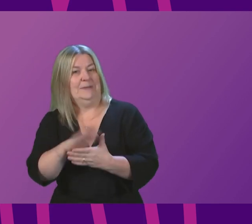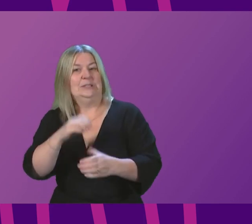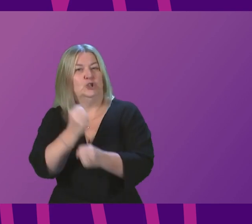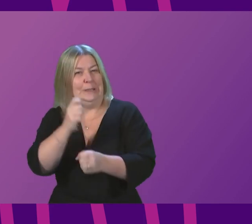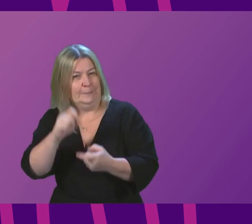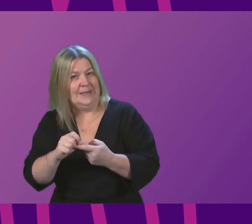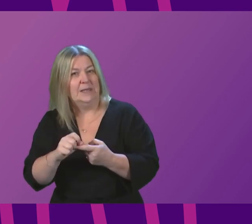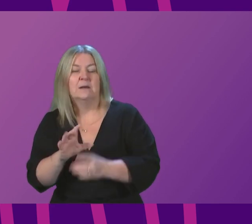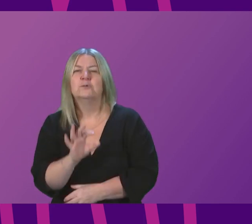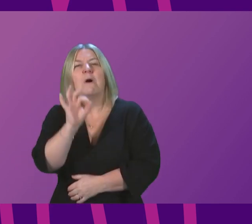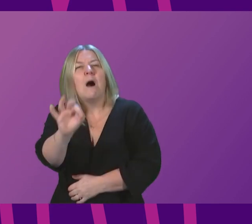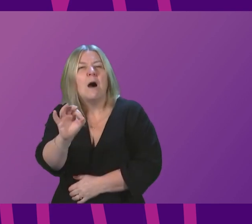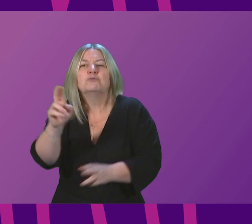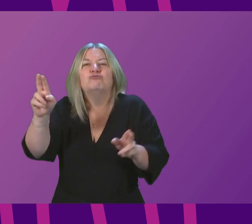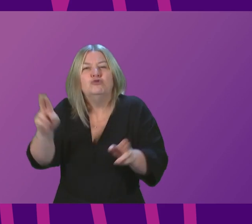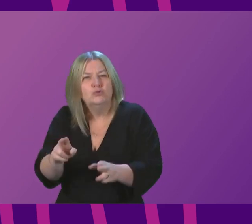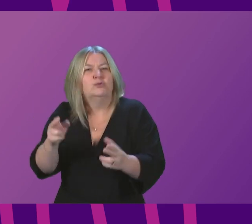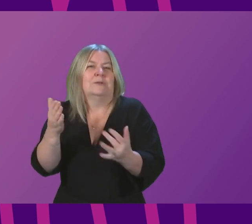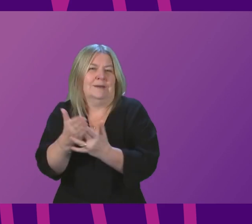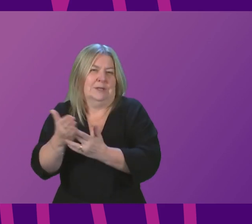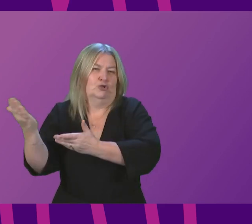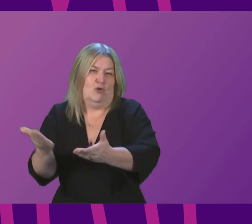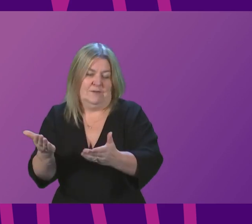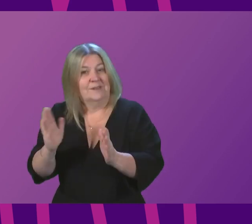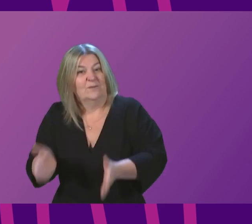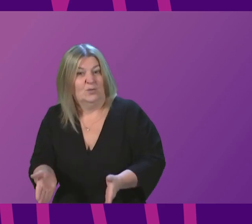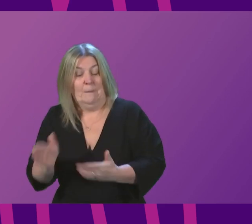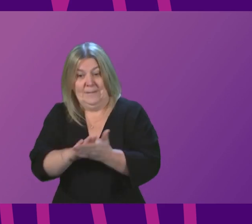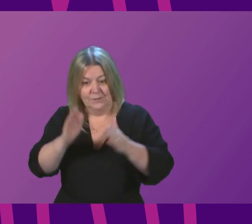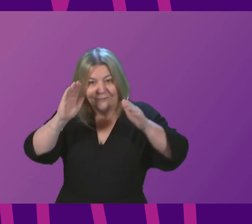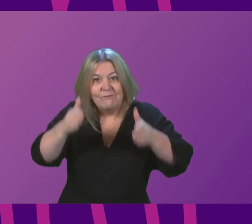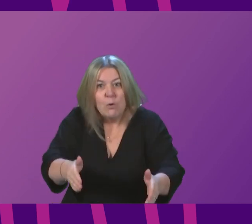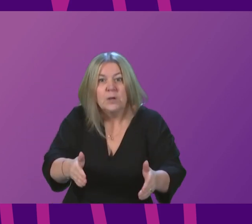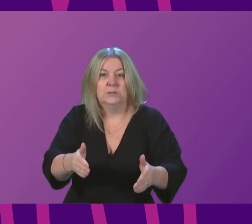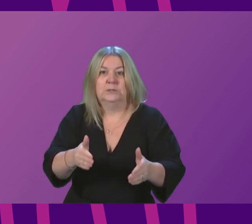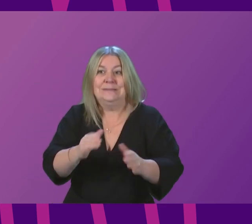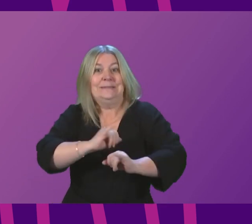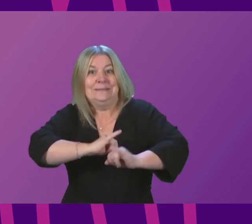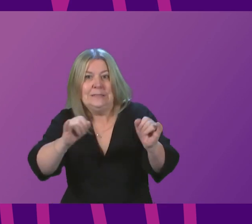access to some services in order to focus on the most seriously ill patients.